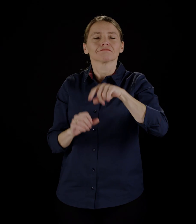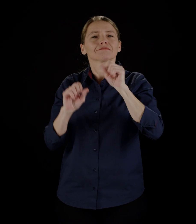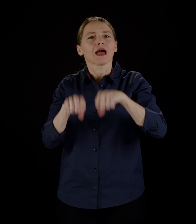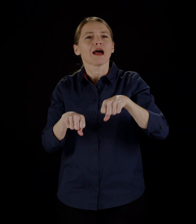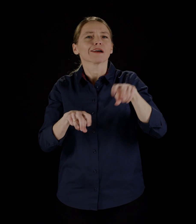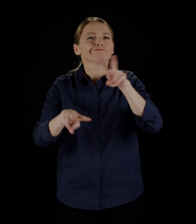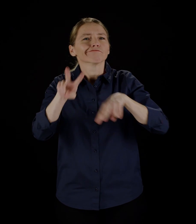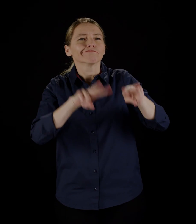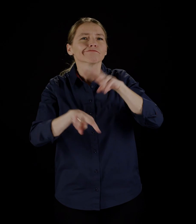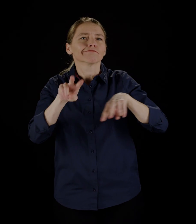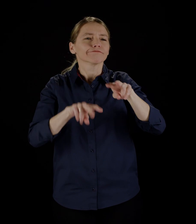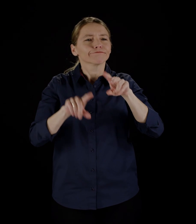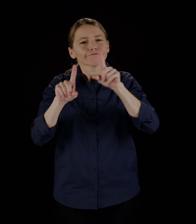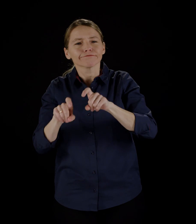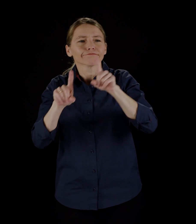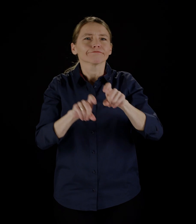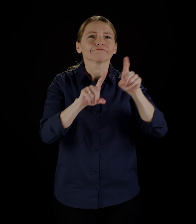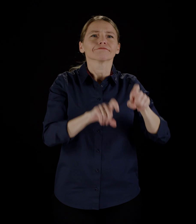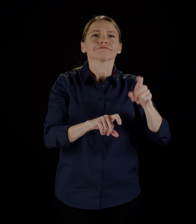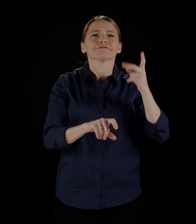service to ensure it meets their needs.